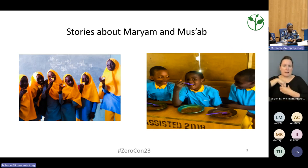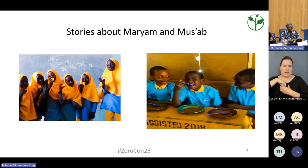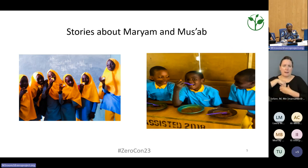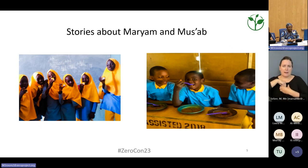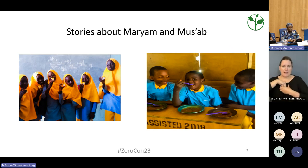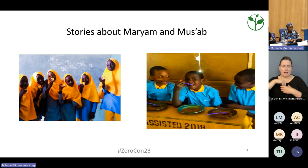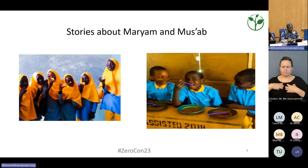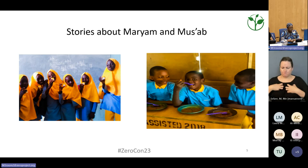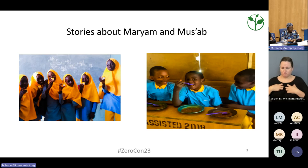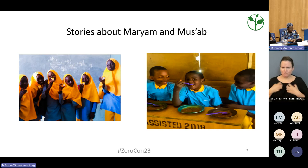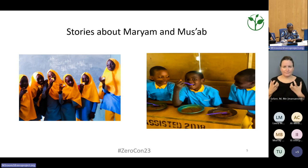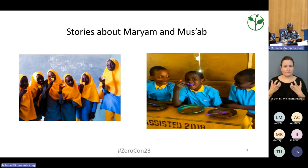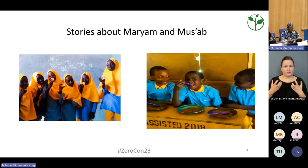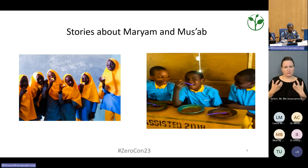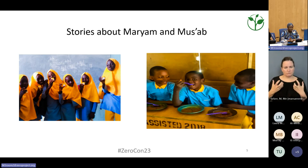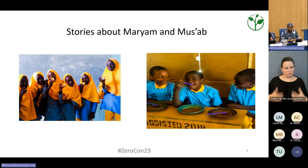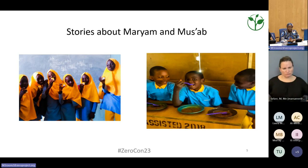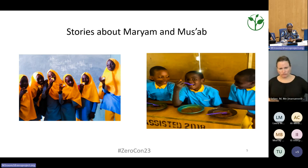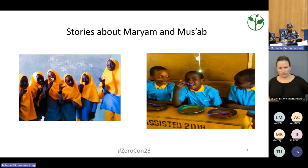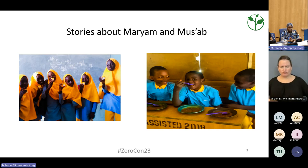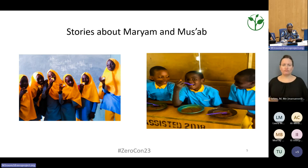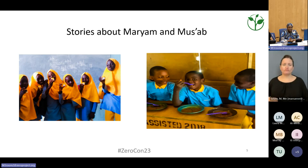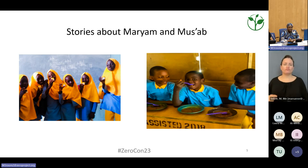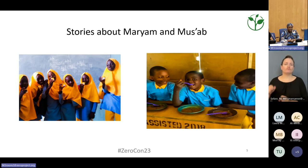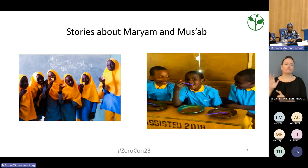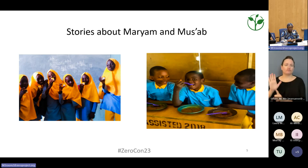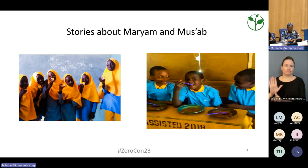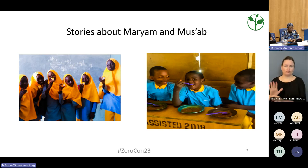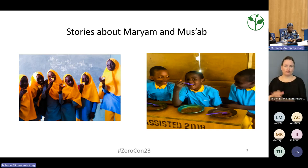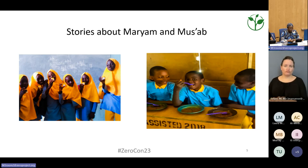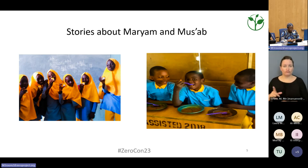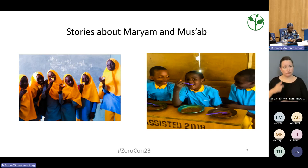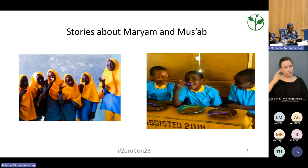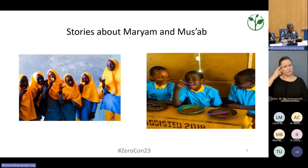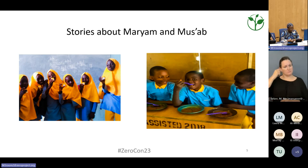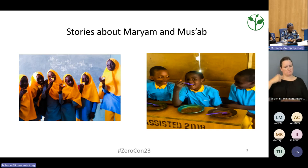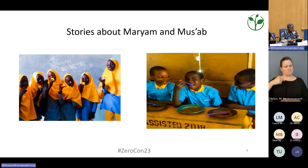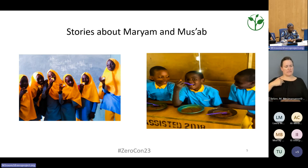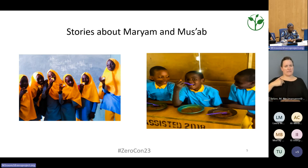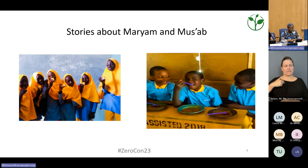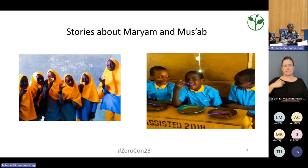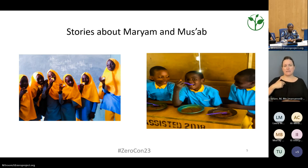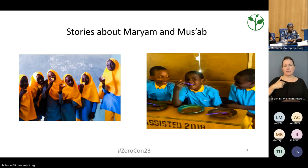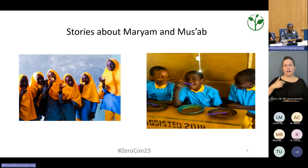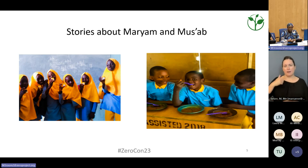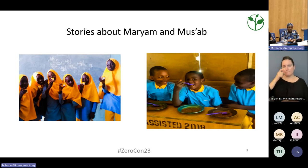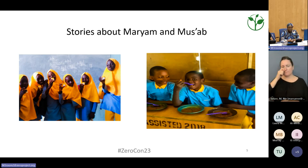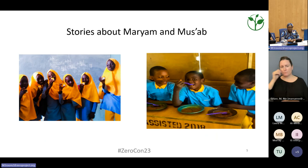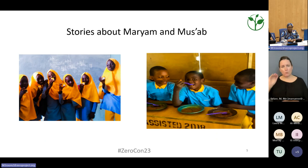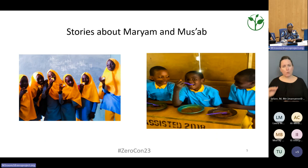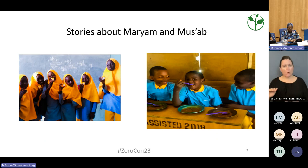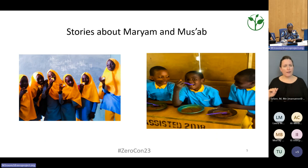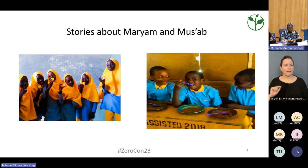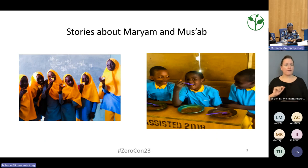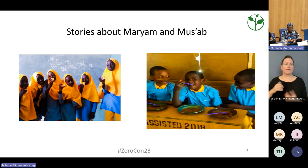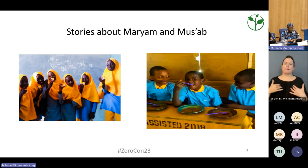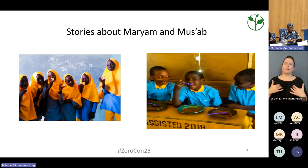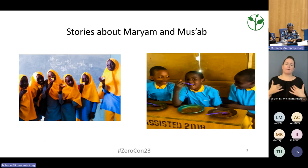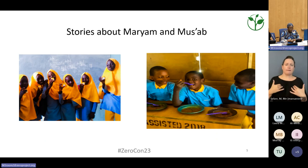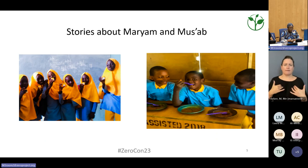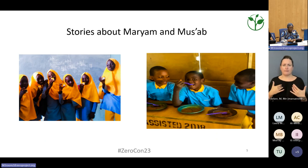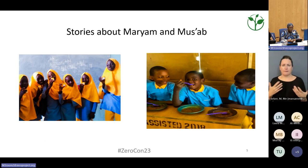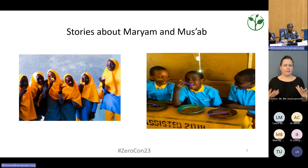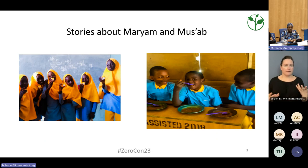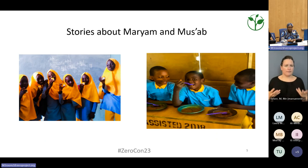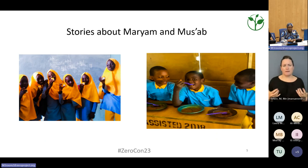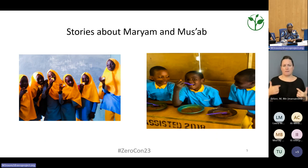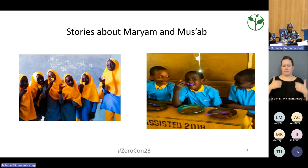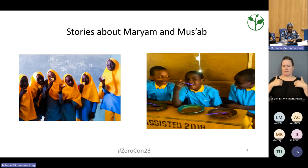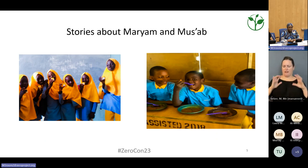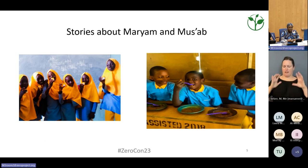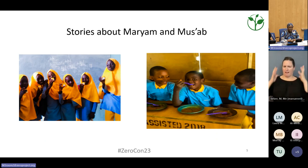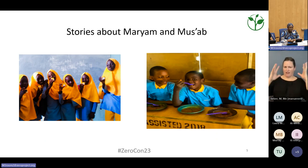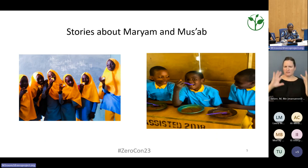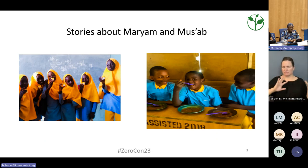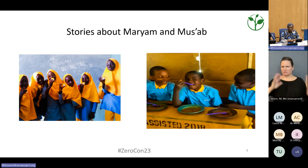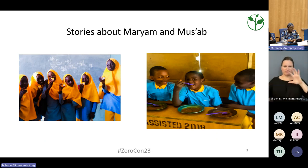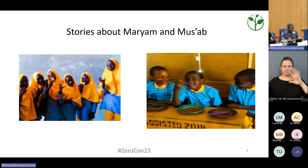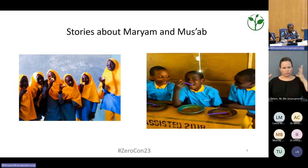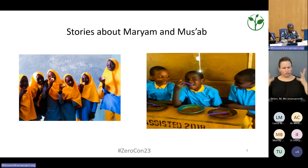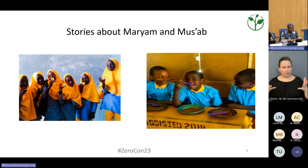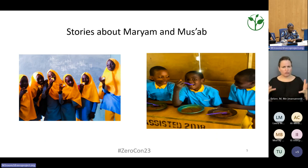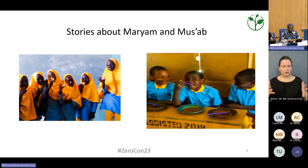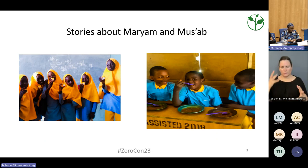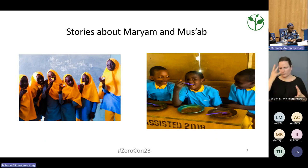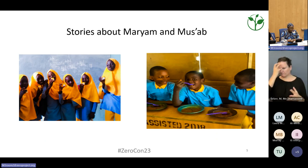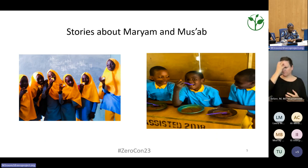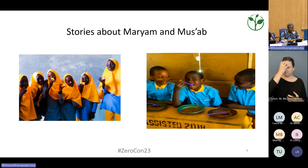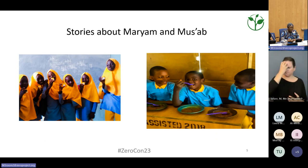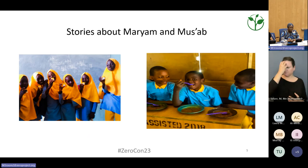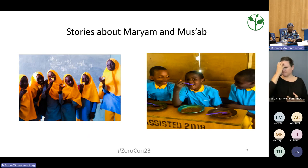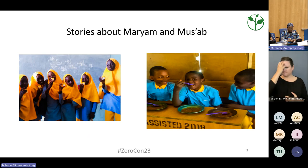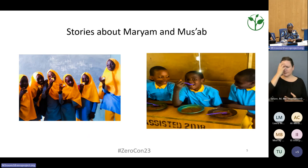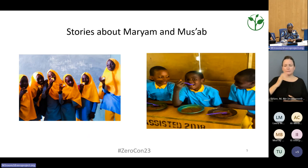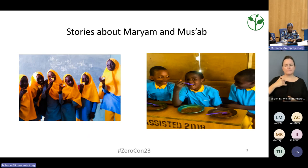very aggressive social support and including him in the activities of the social centres and the